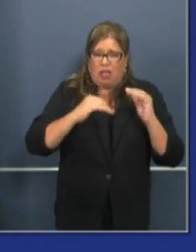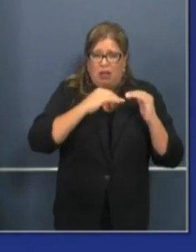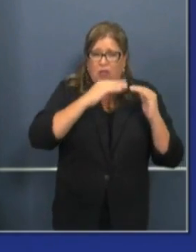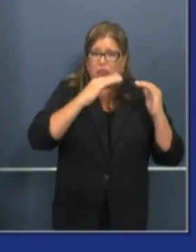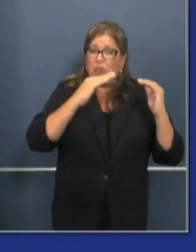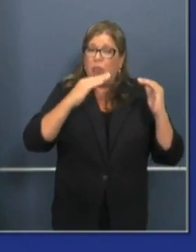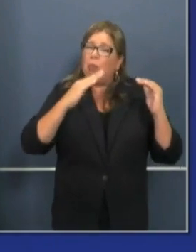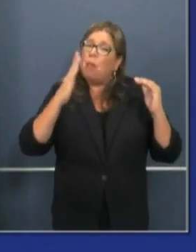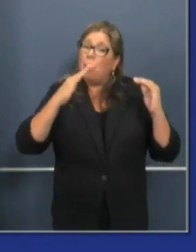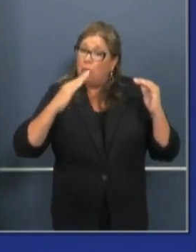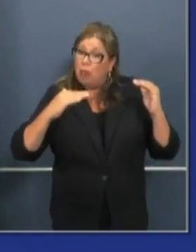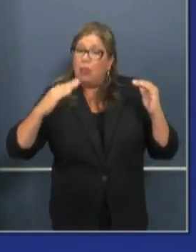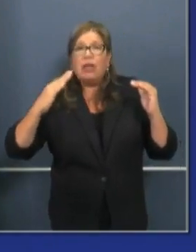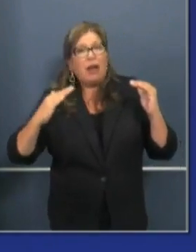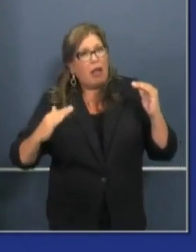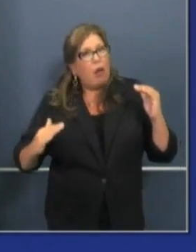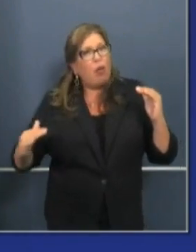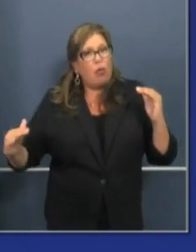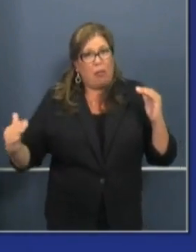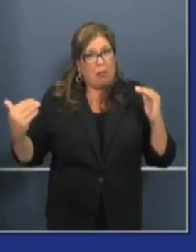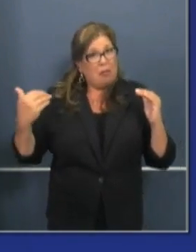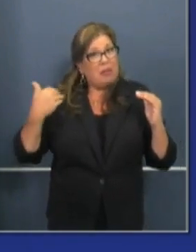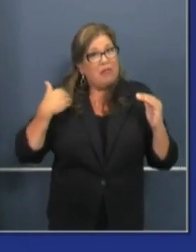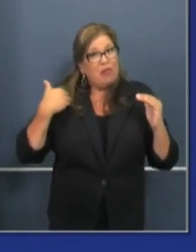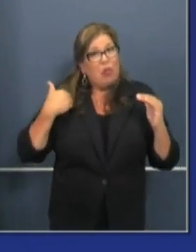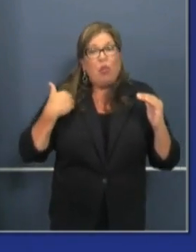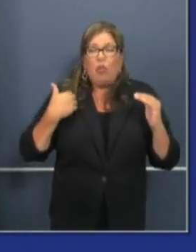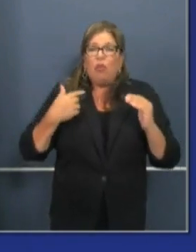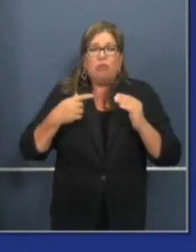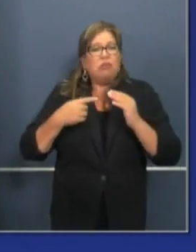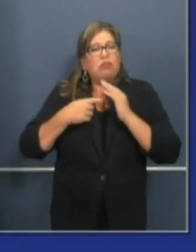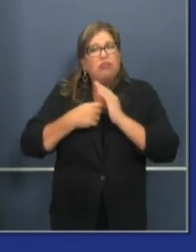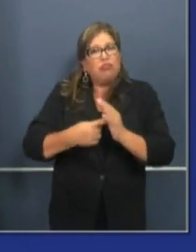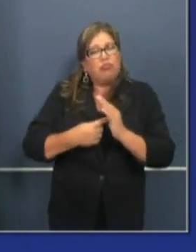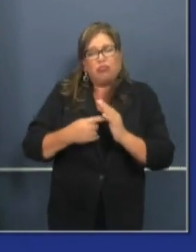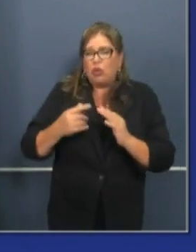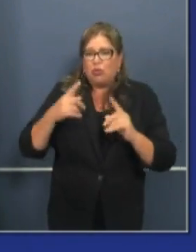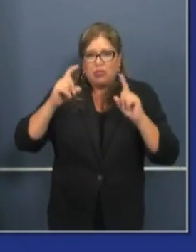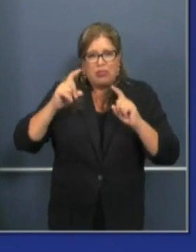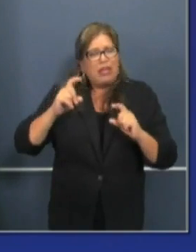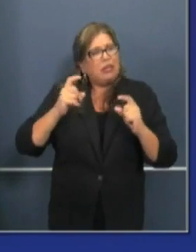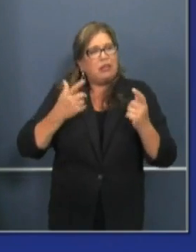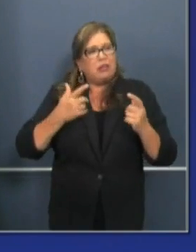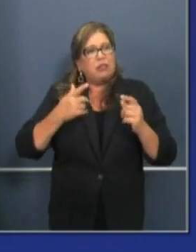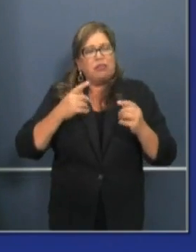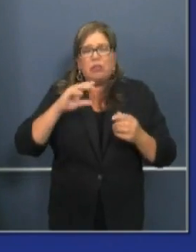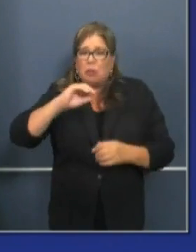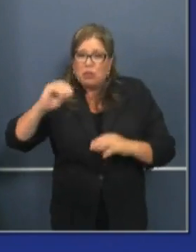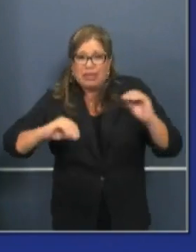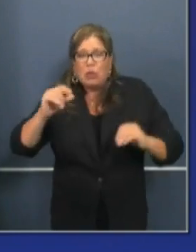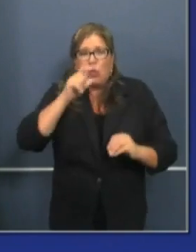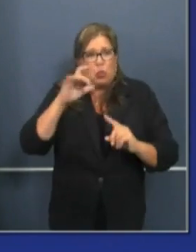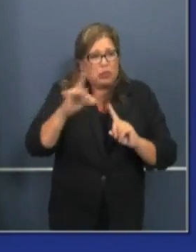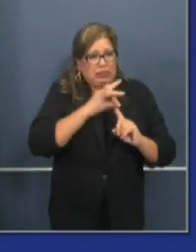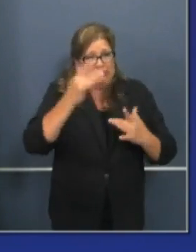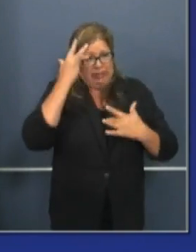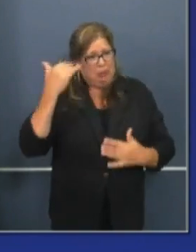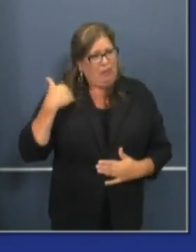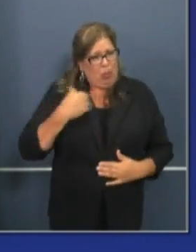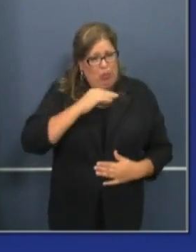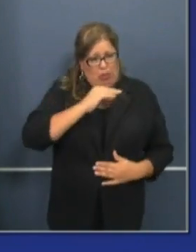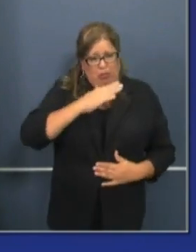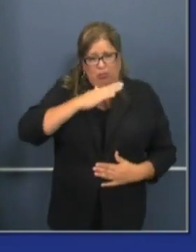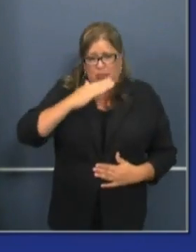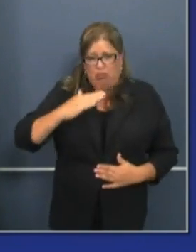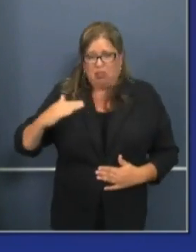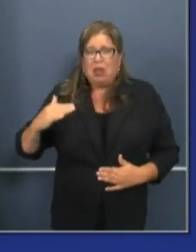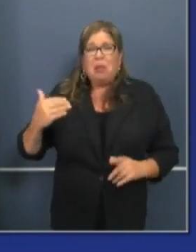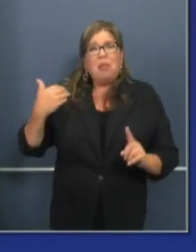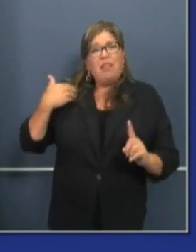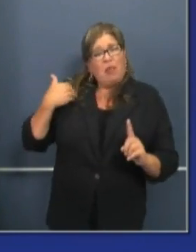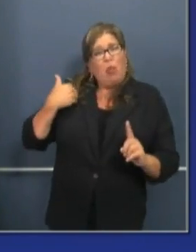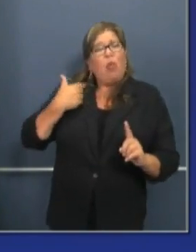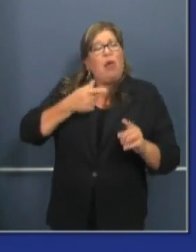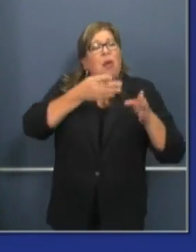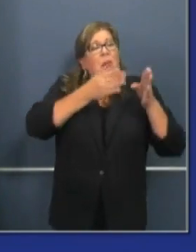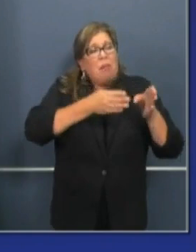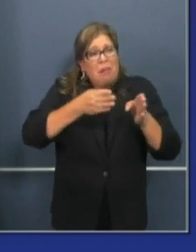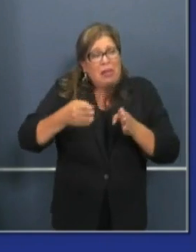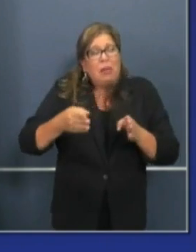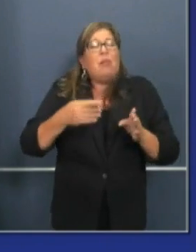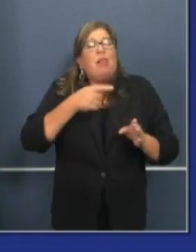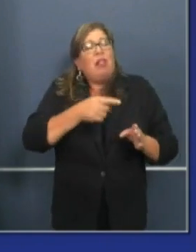BEEN RELATIVELY STABLE TO DROP SIGNIFICANTLY SINCE THE 14-DAY FIRST PERIOD OF TESTS THAT SHOWED 40.8% BUT AGAIN UNDER A SMALL SUBSET OF TESTS.